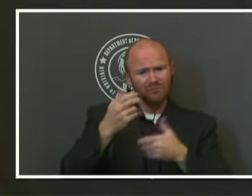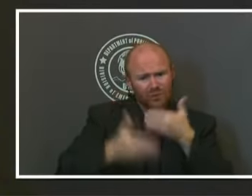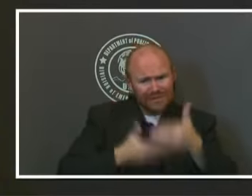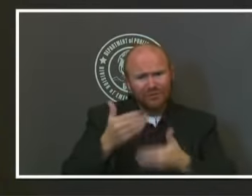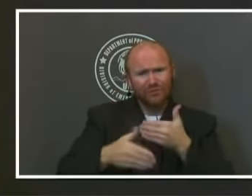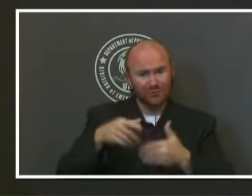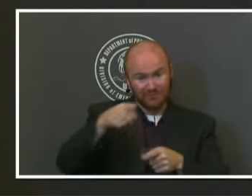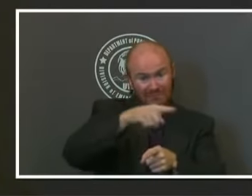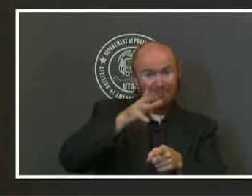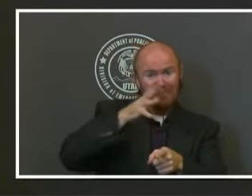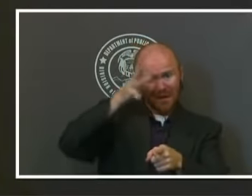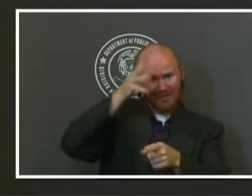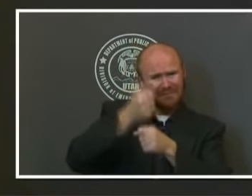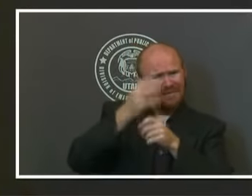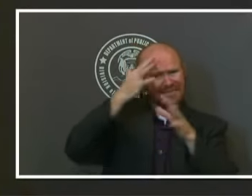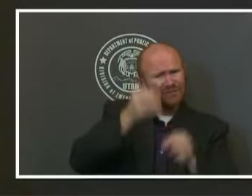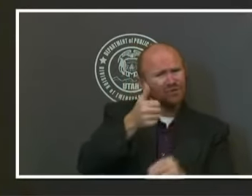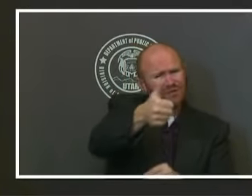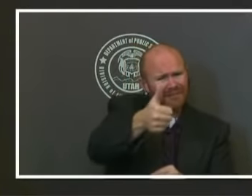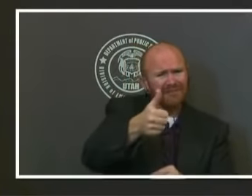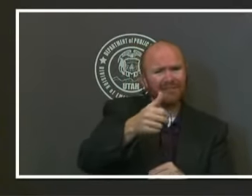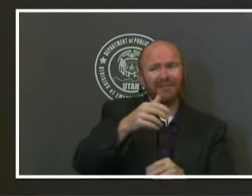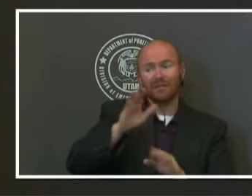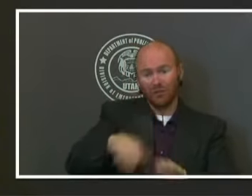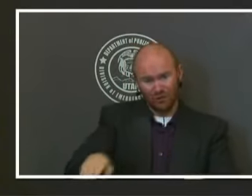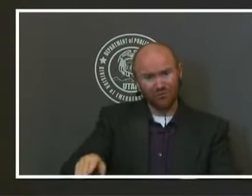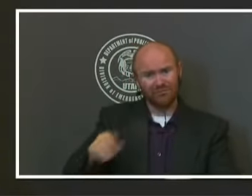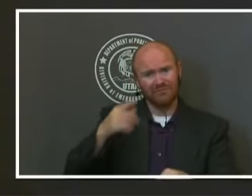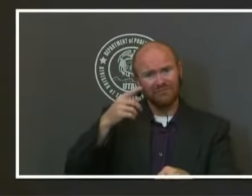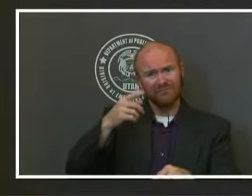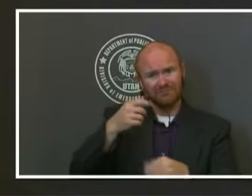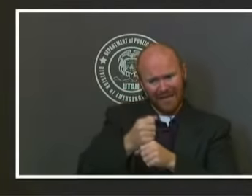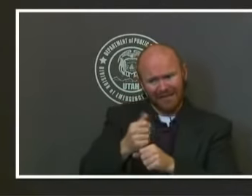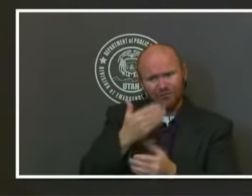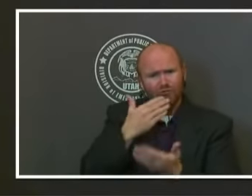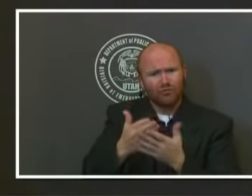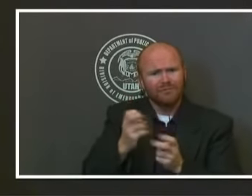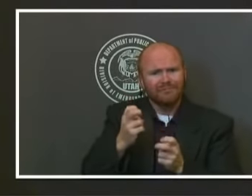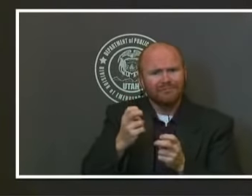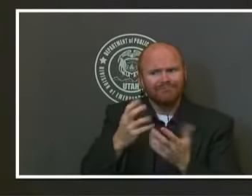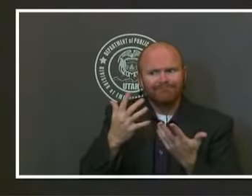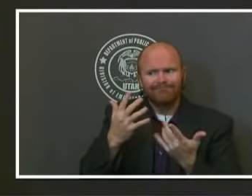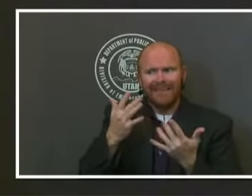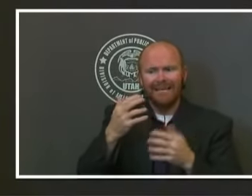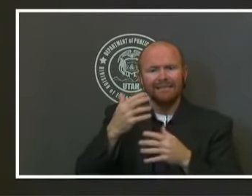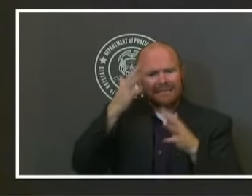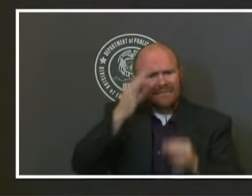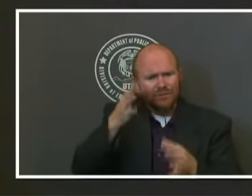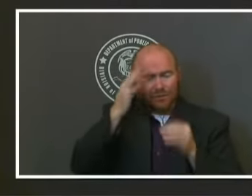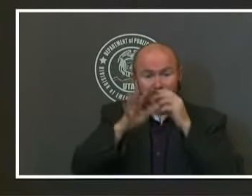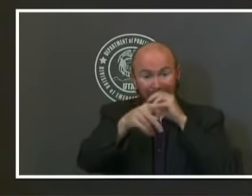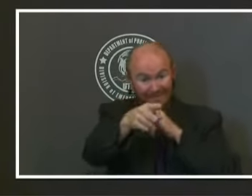themselves and for their children we certainly say if you go to a